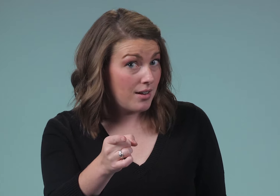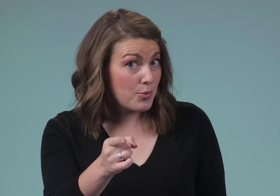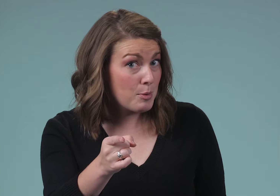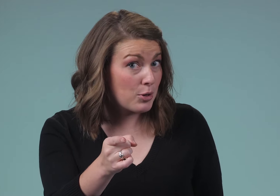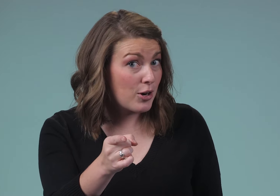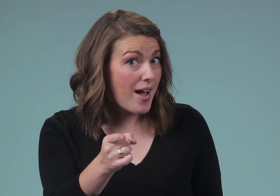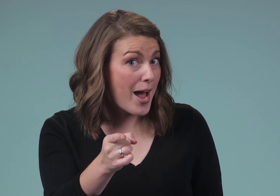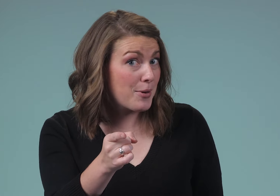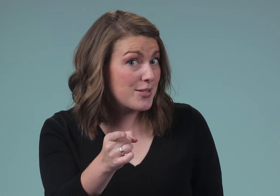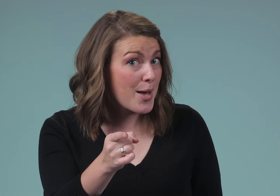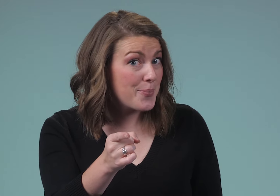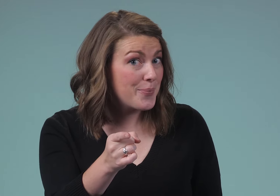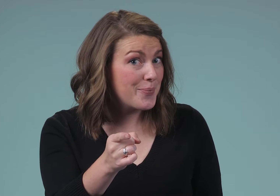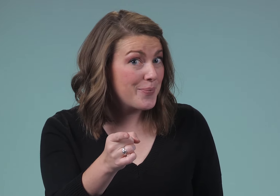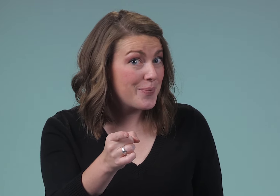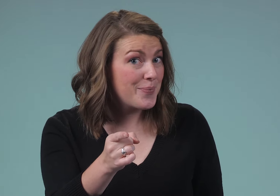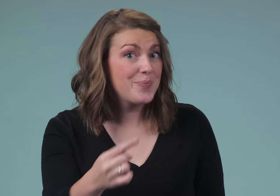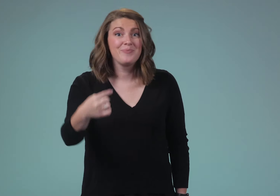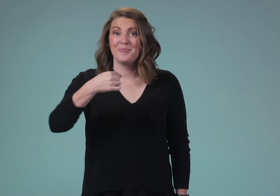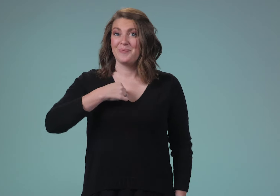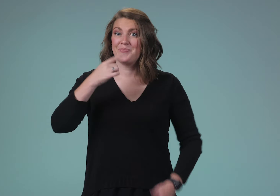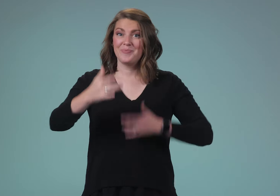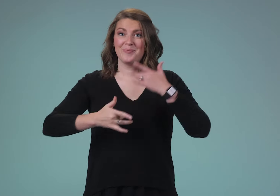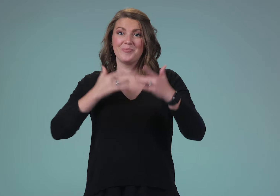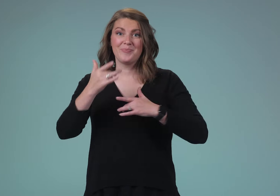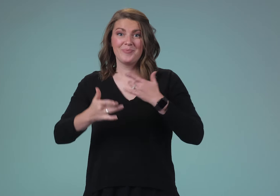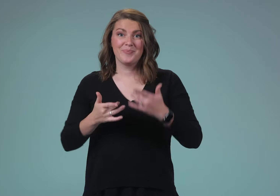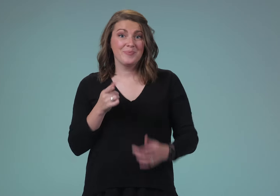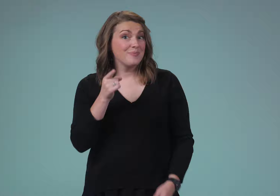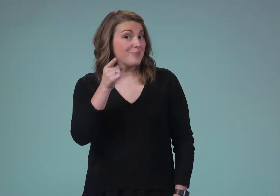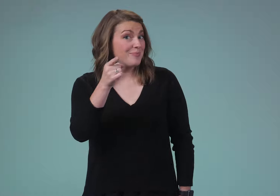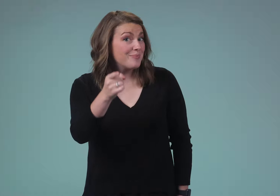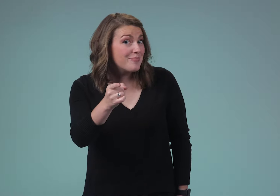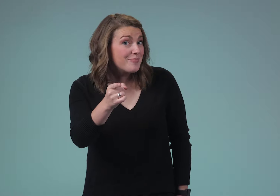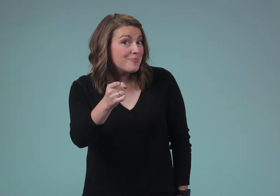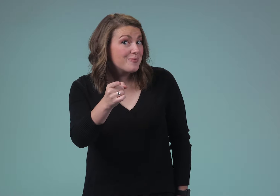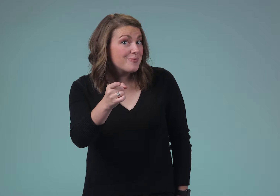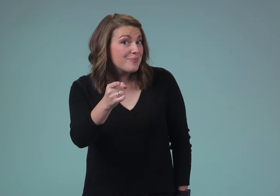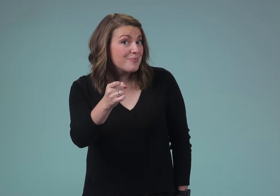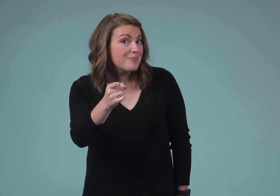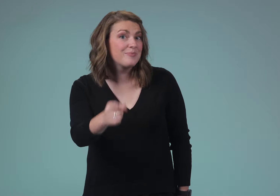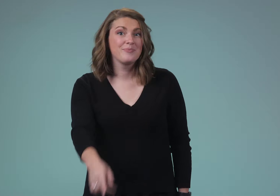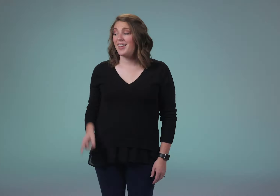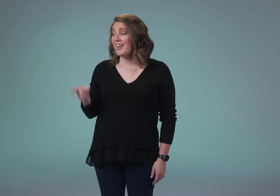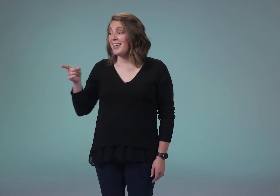a yes/no question. Remember eyebrows up.